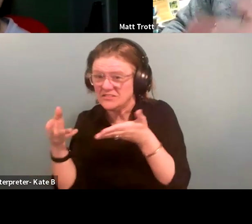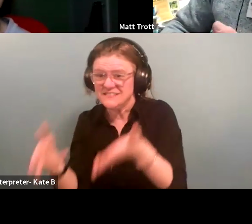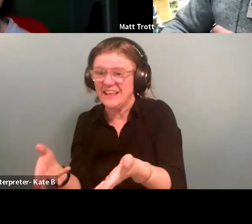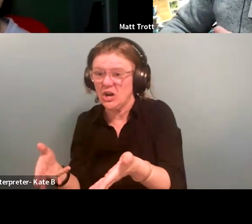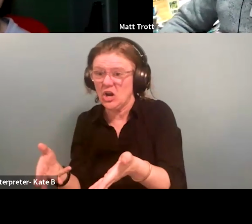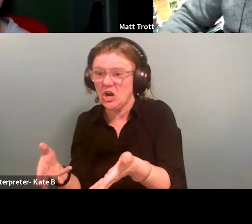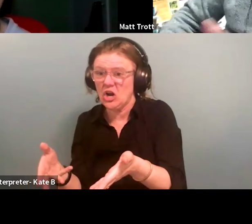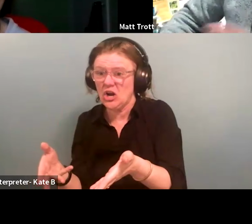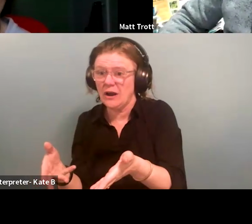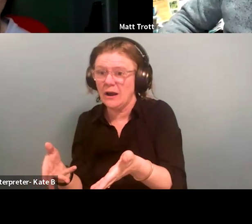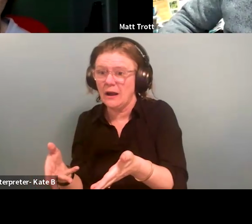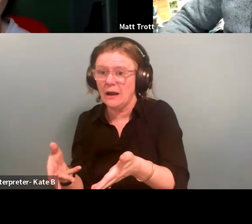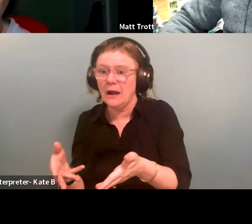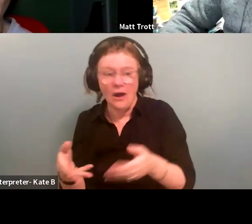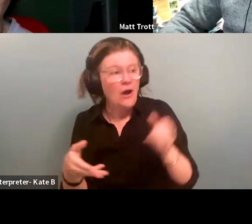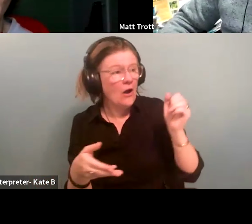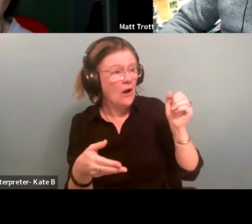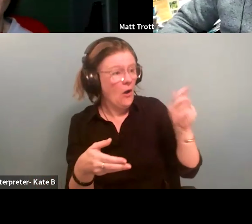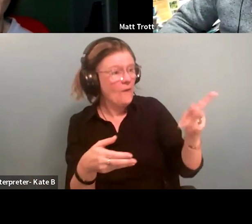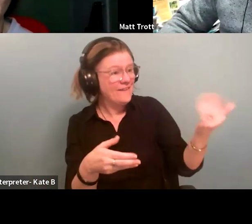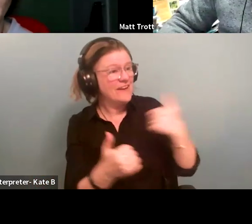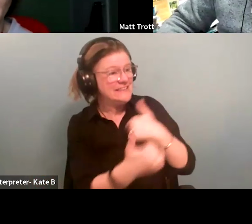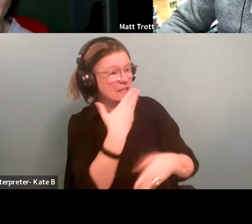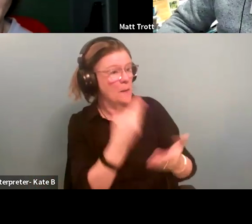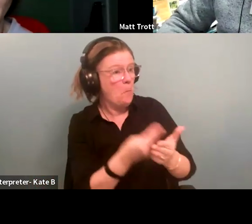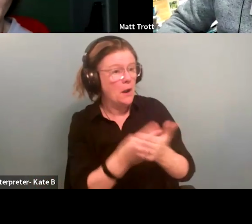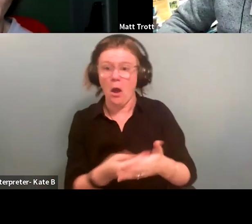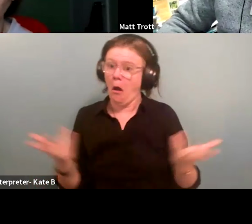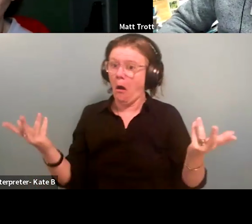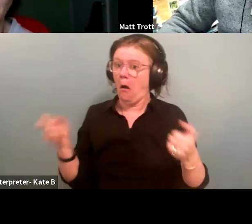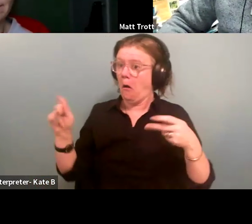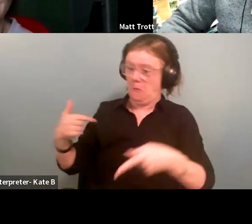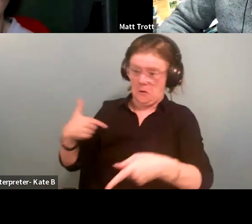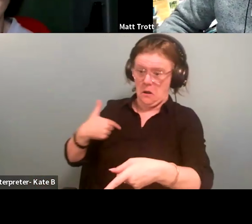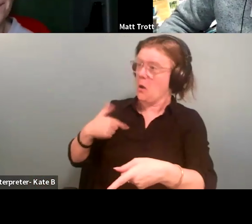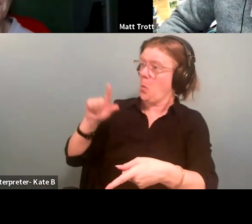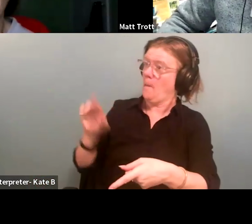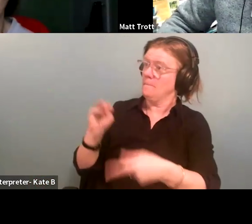Then they will ask you to send them money. And you do because, hey, my bank says there's a million dollars. Guess what?